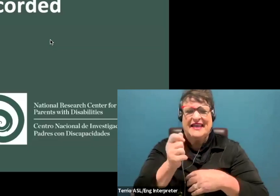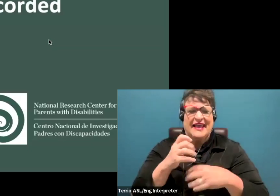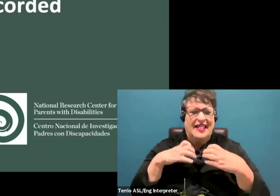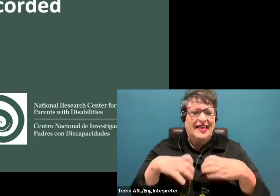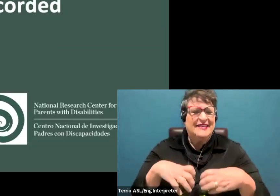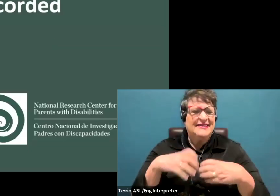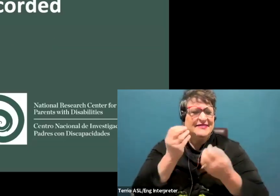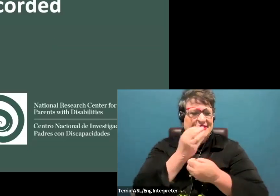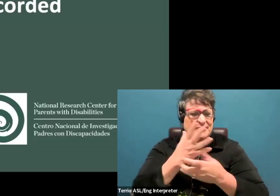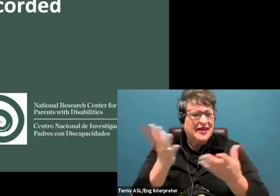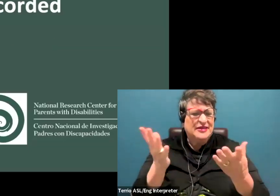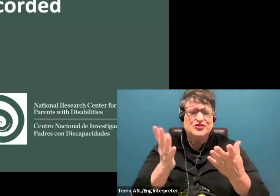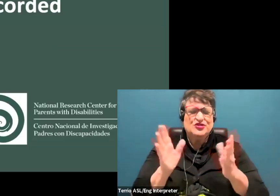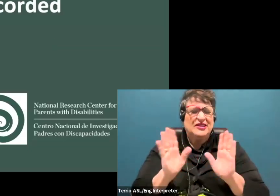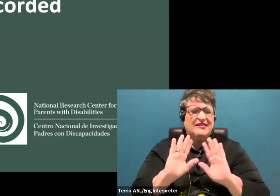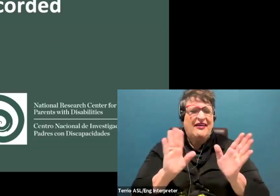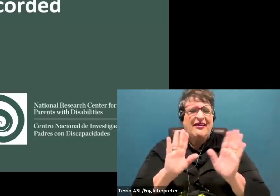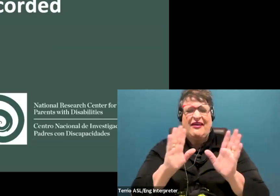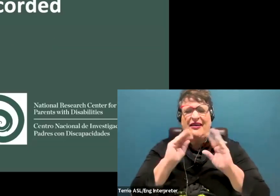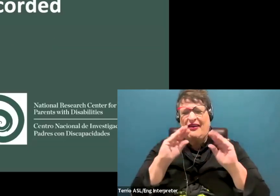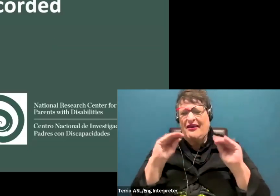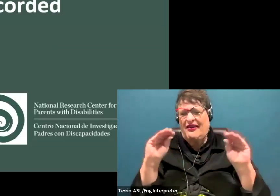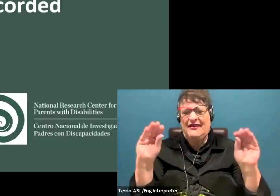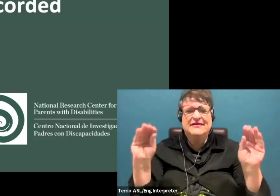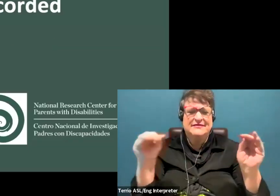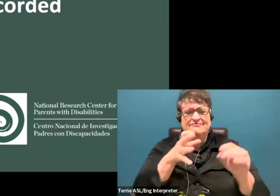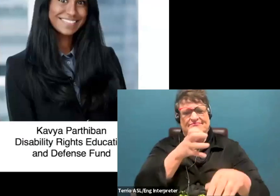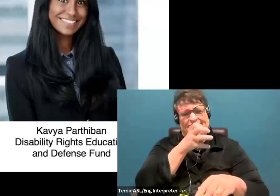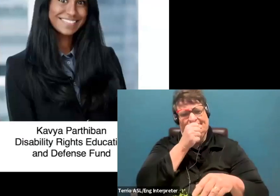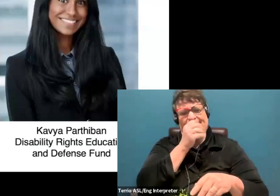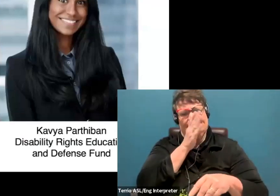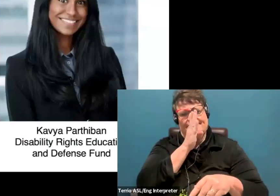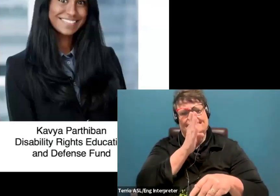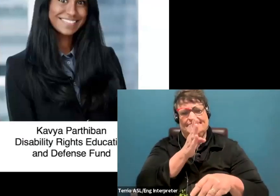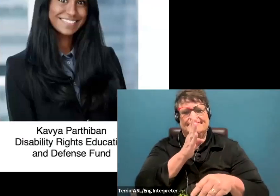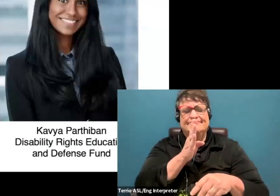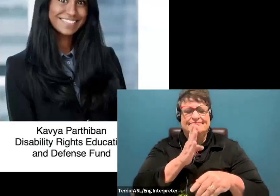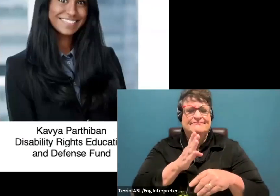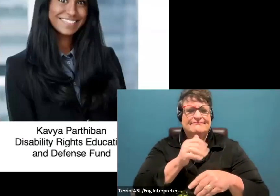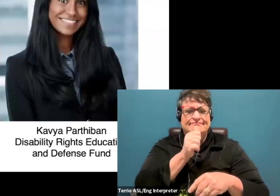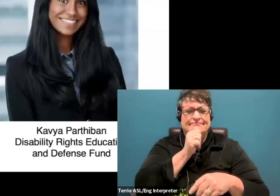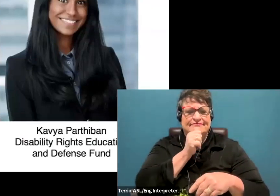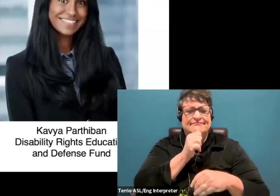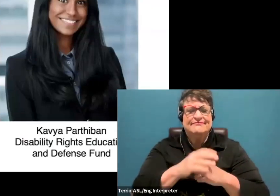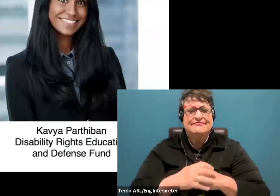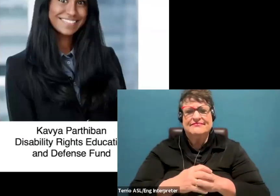while we are recording on the webinar today.